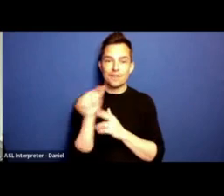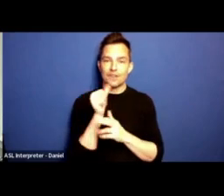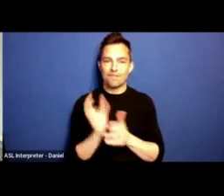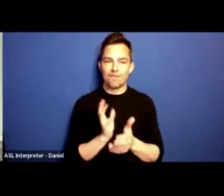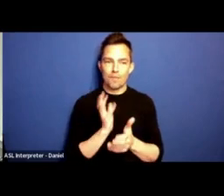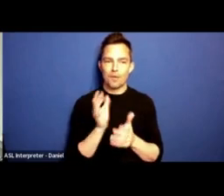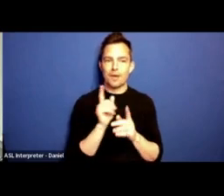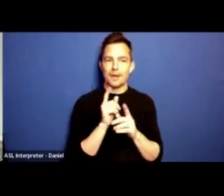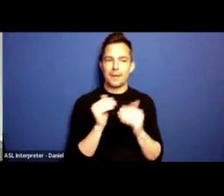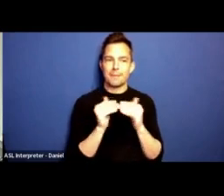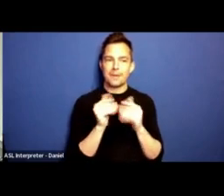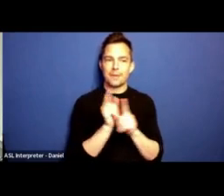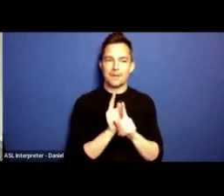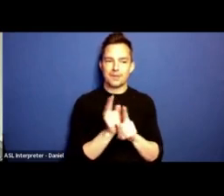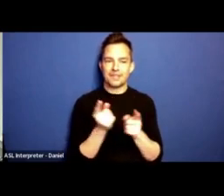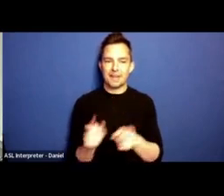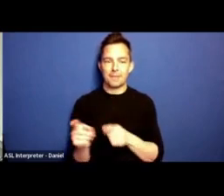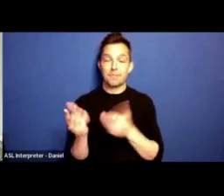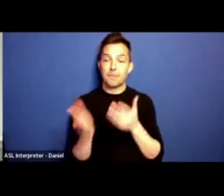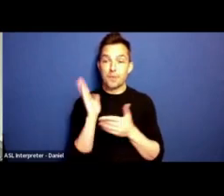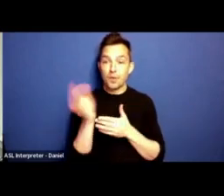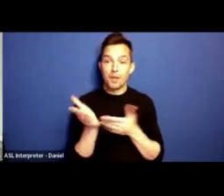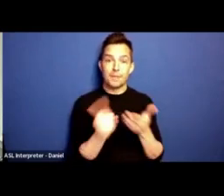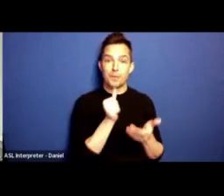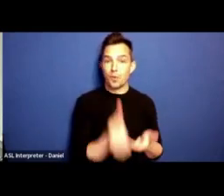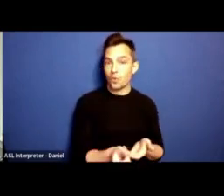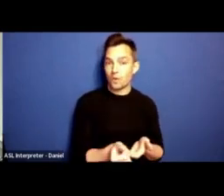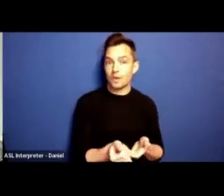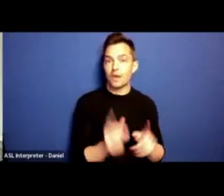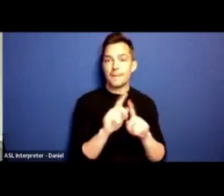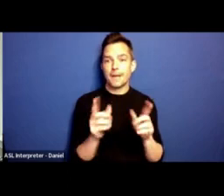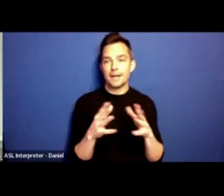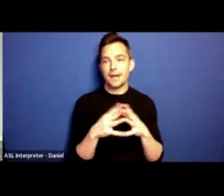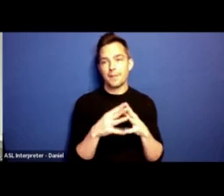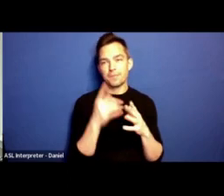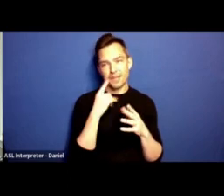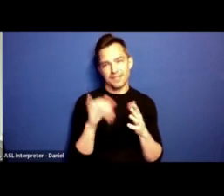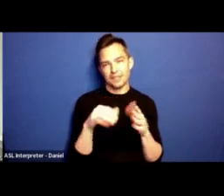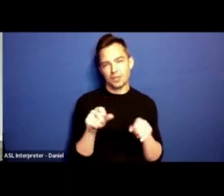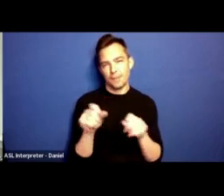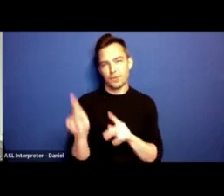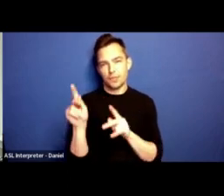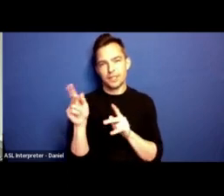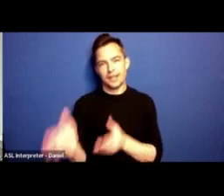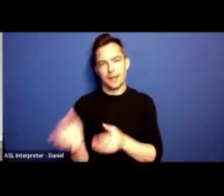mentoring to happen. Maybe it will, maybe it won't. But I think there's an opportunity there for those sorts of things